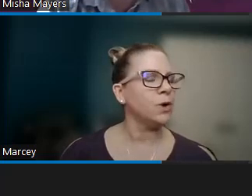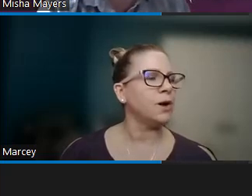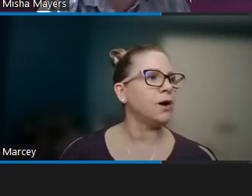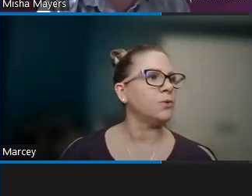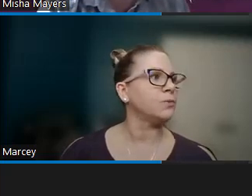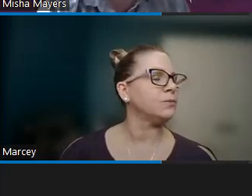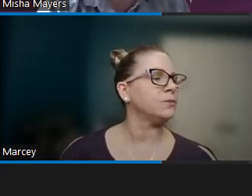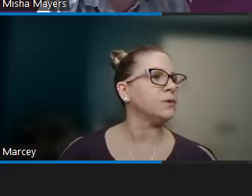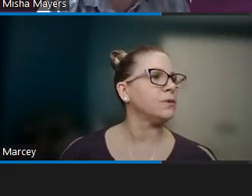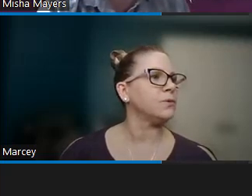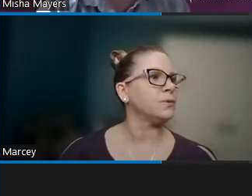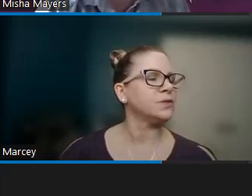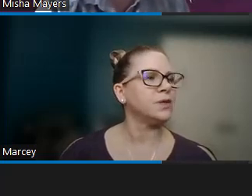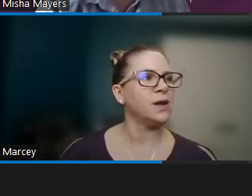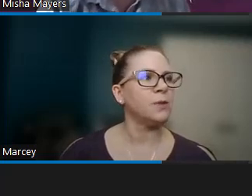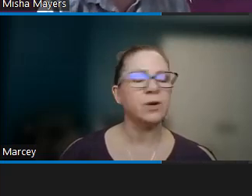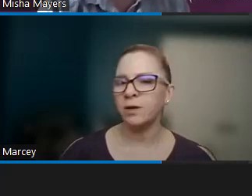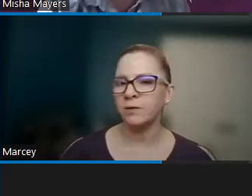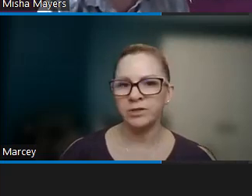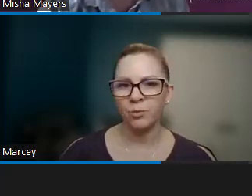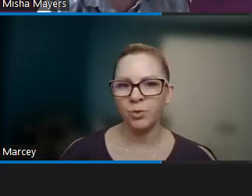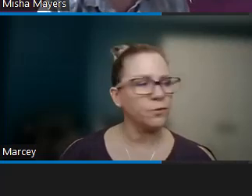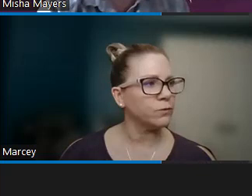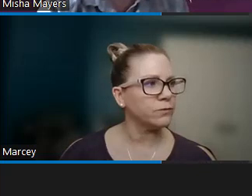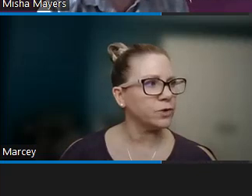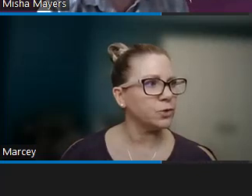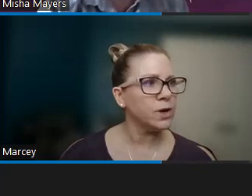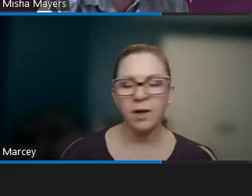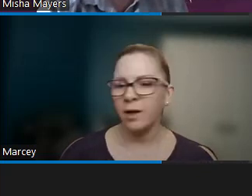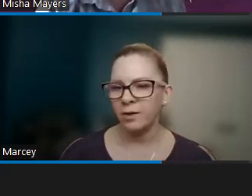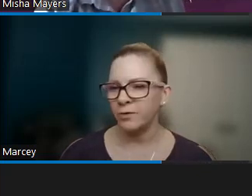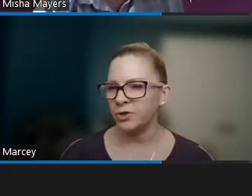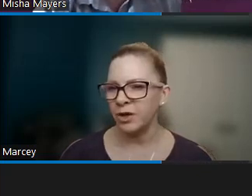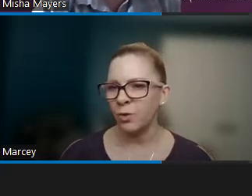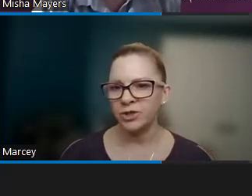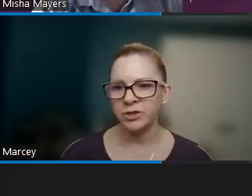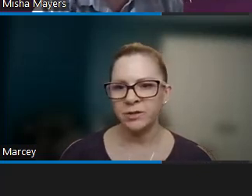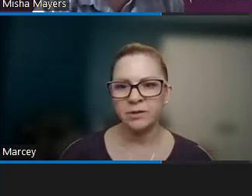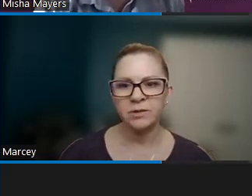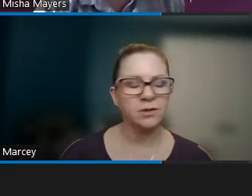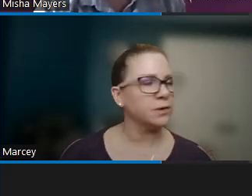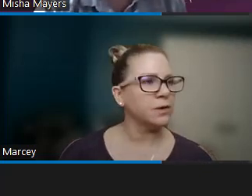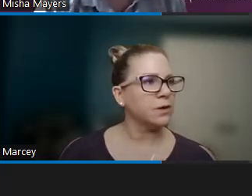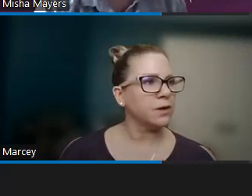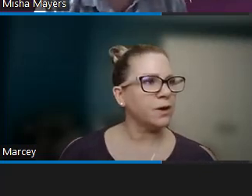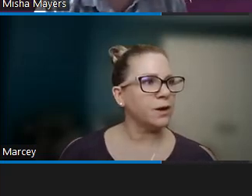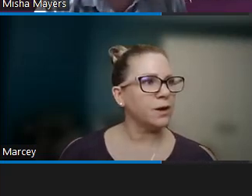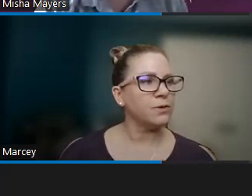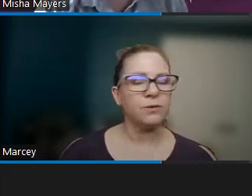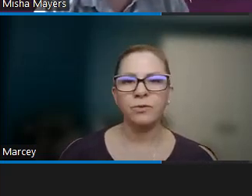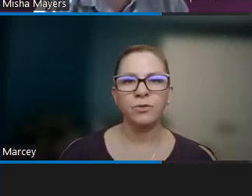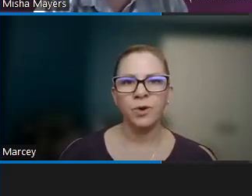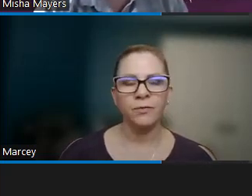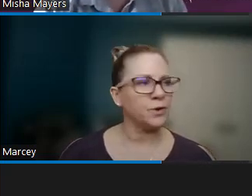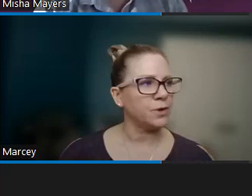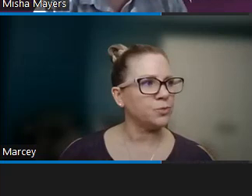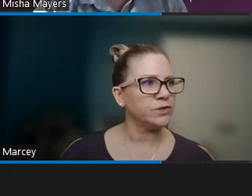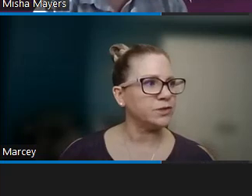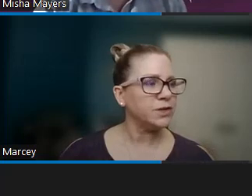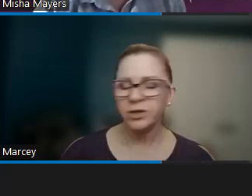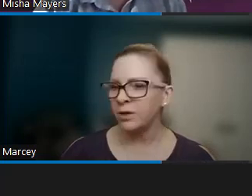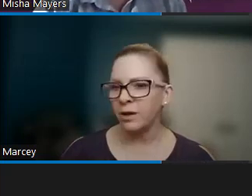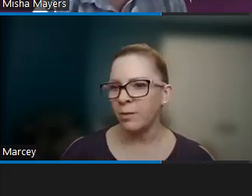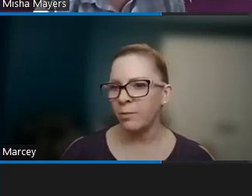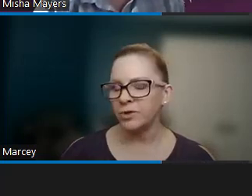TODAY I'M GOING TO GIVE A BRIEF OVERVIEW AND IF THERE IS ANY QUESTIONS THROUGHOUT THE PRESENTATION,